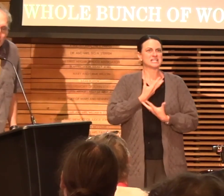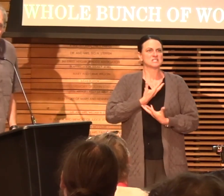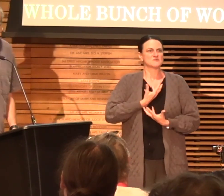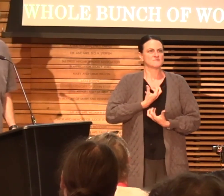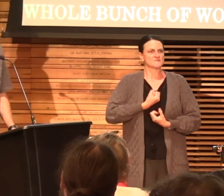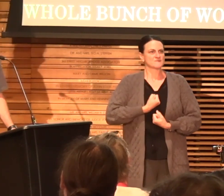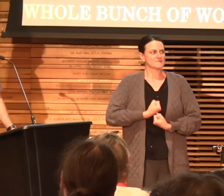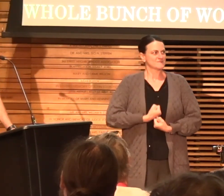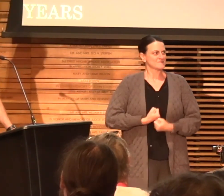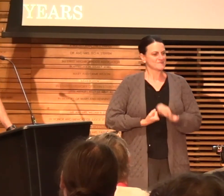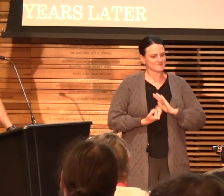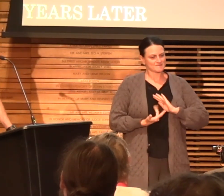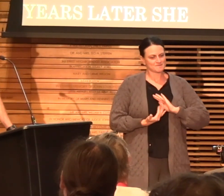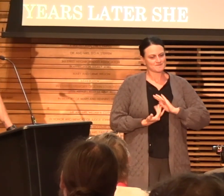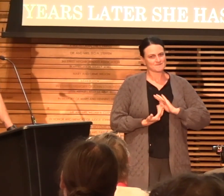so she's very well aware.